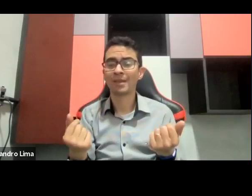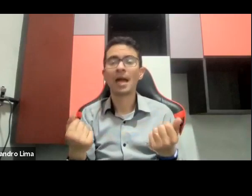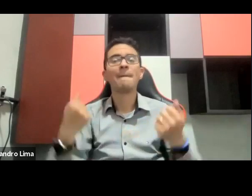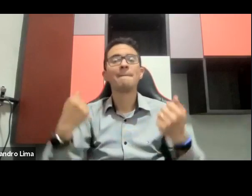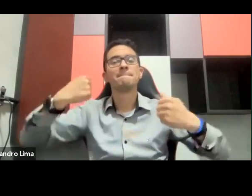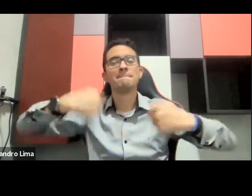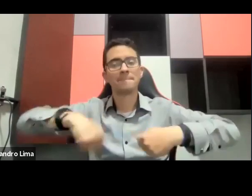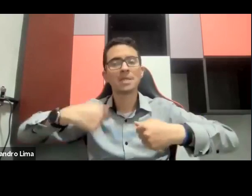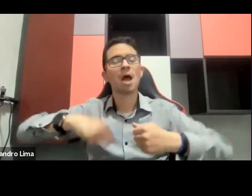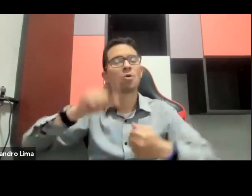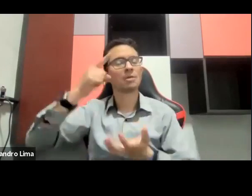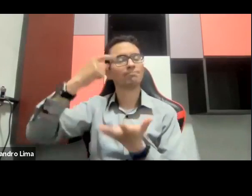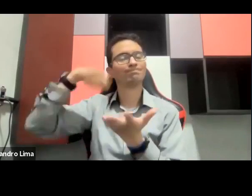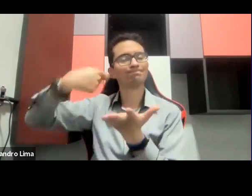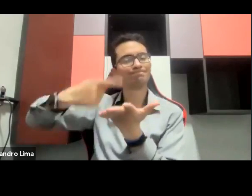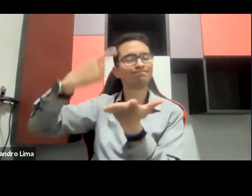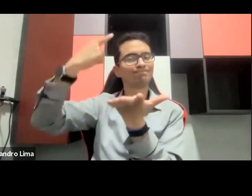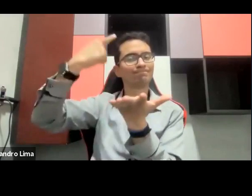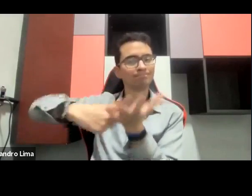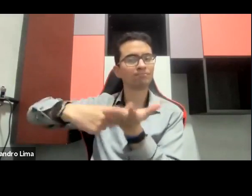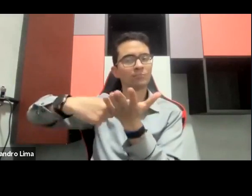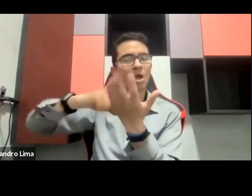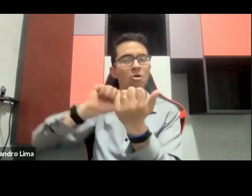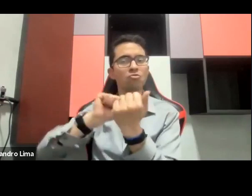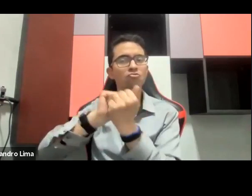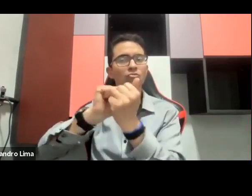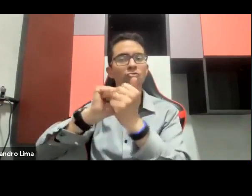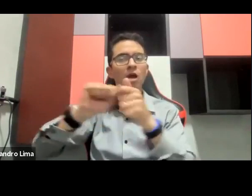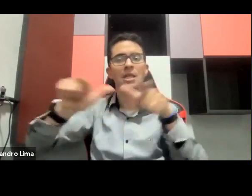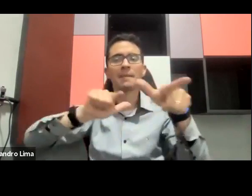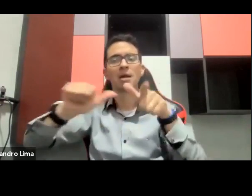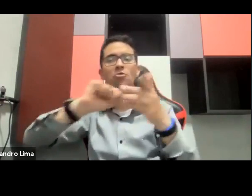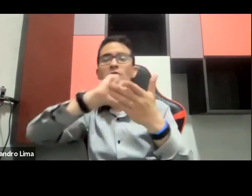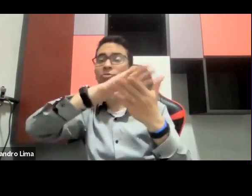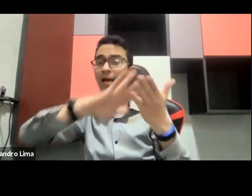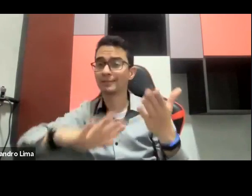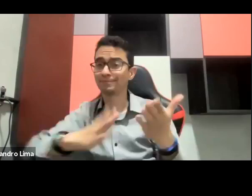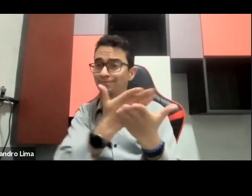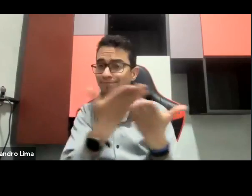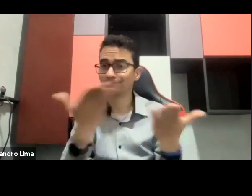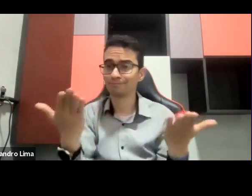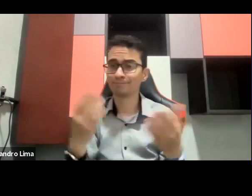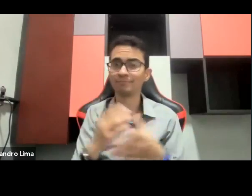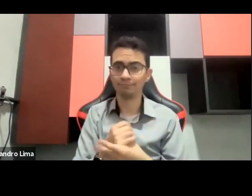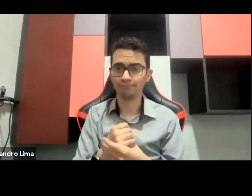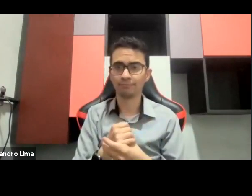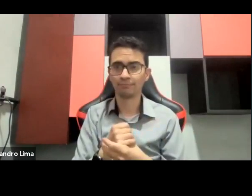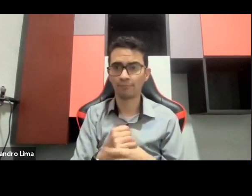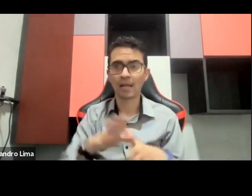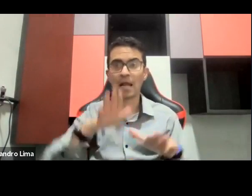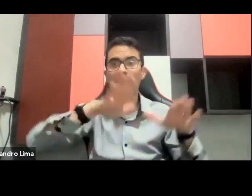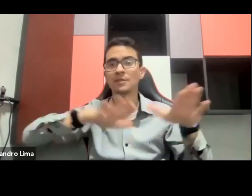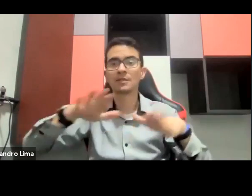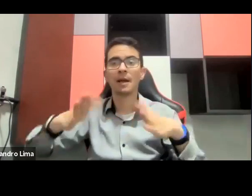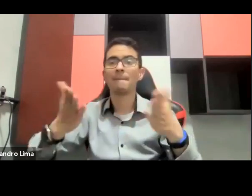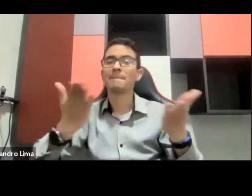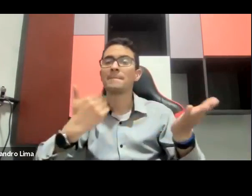competitions to activity competitions. Sometimes these Sometimes these income Sometimes these encounters be.